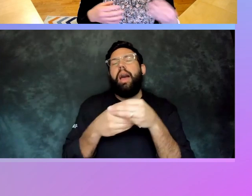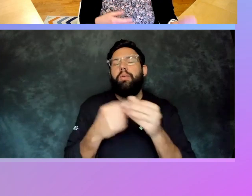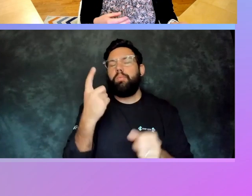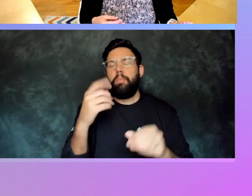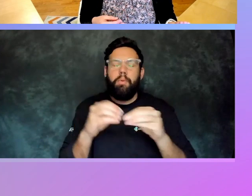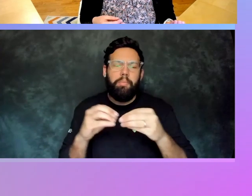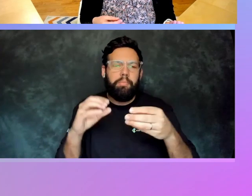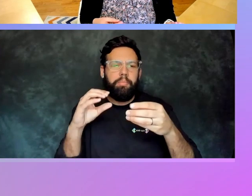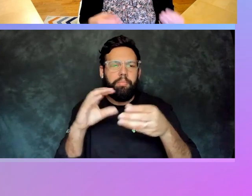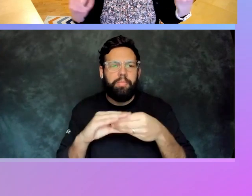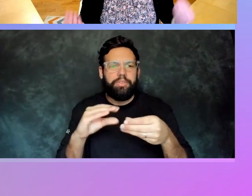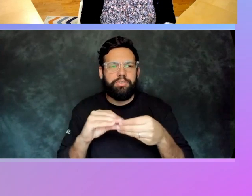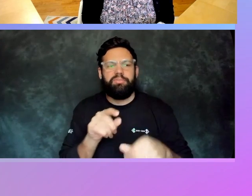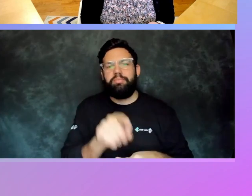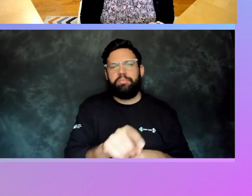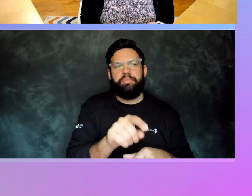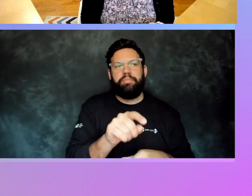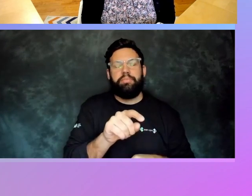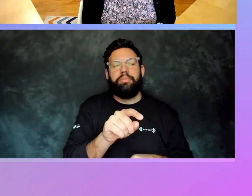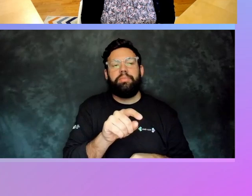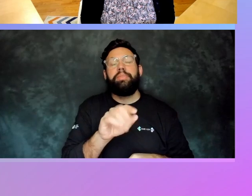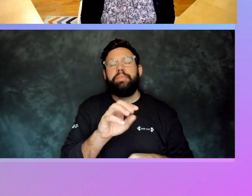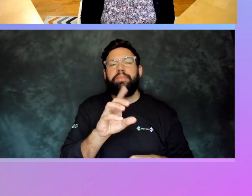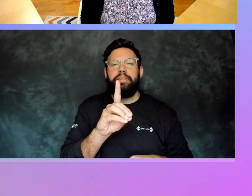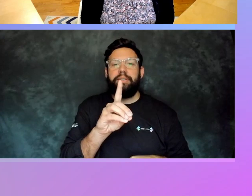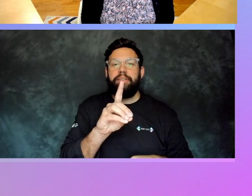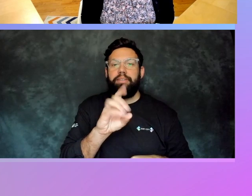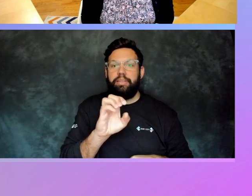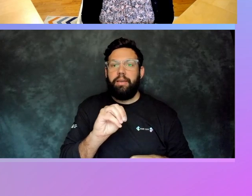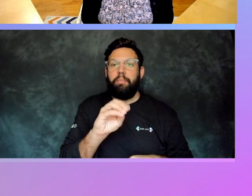conversation around this ability. That's the highlight of some